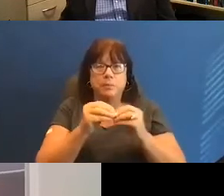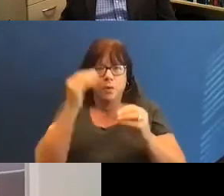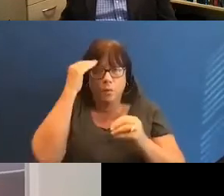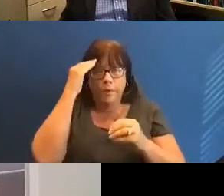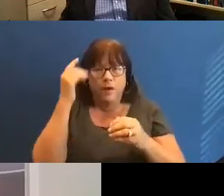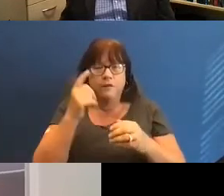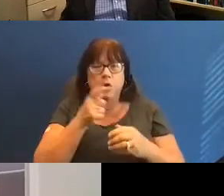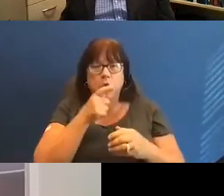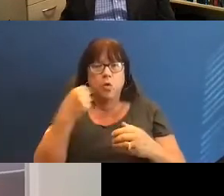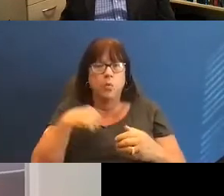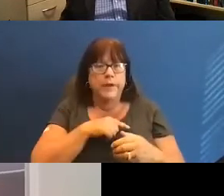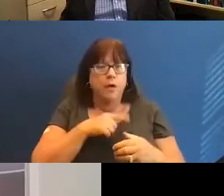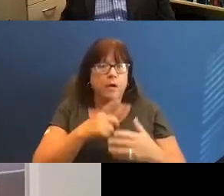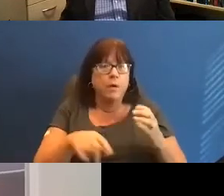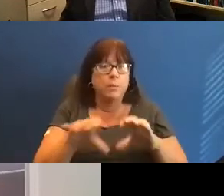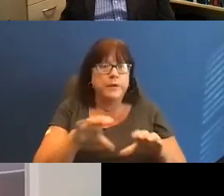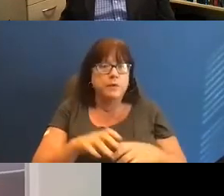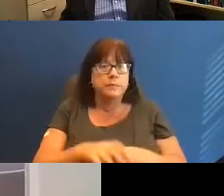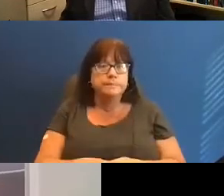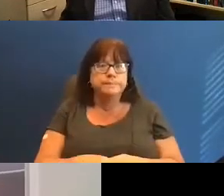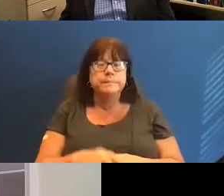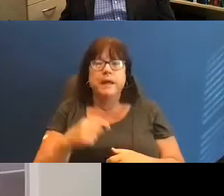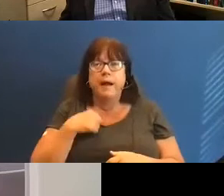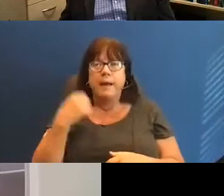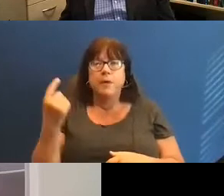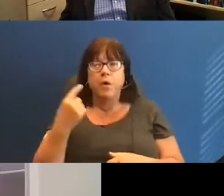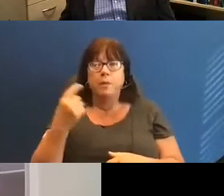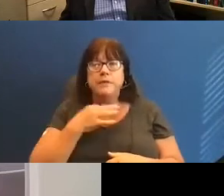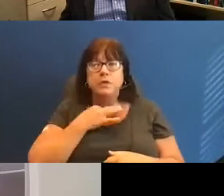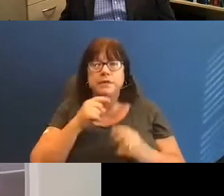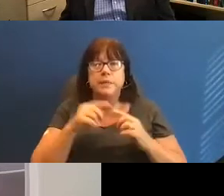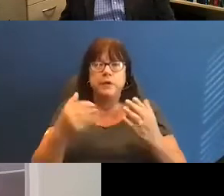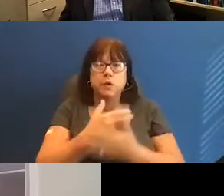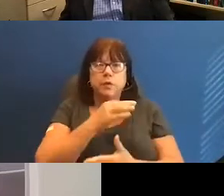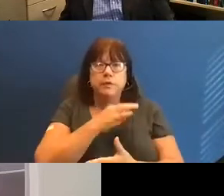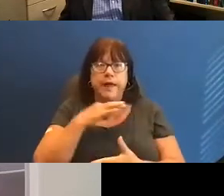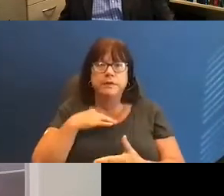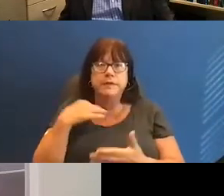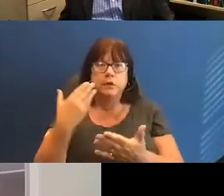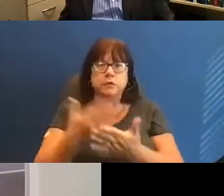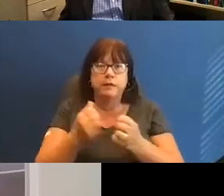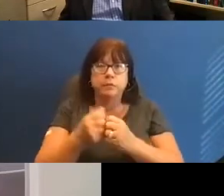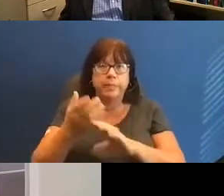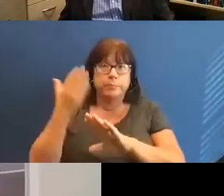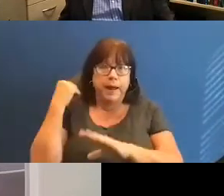more of our new faculty arrive with some prior experience in this area? Okay, so let's see!